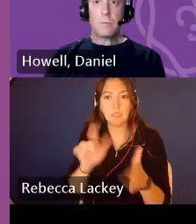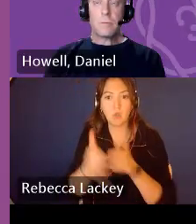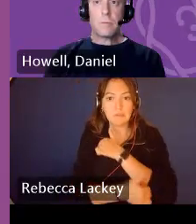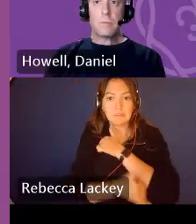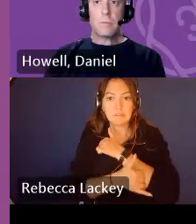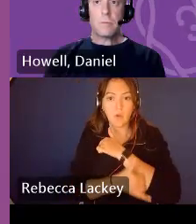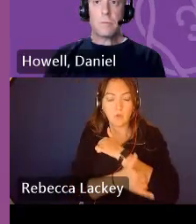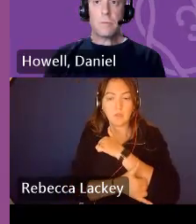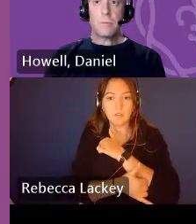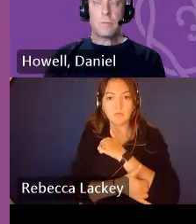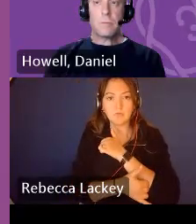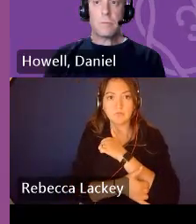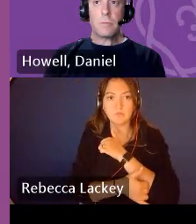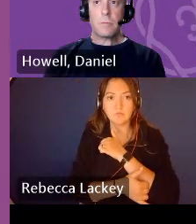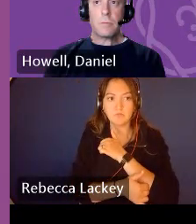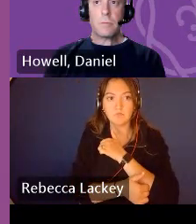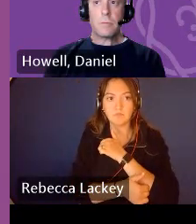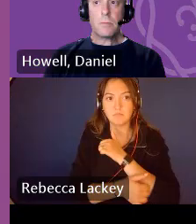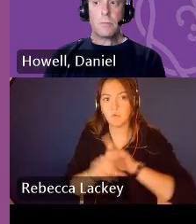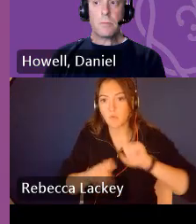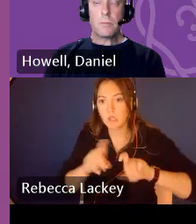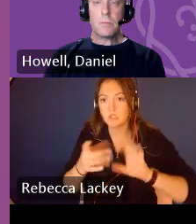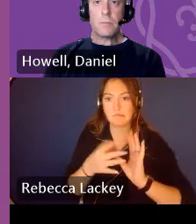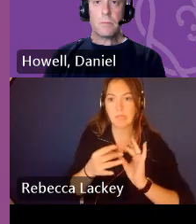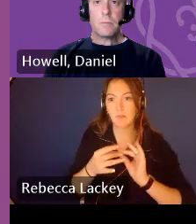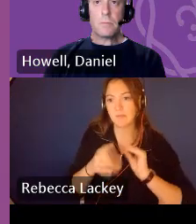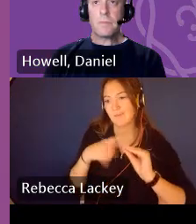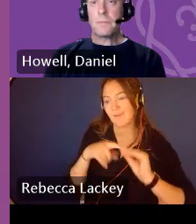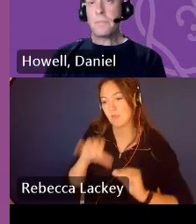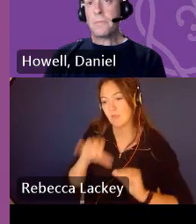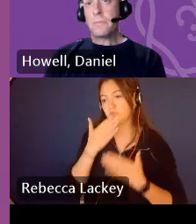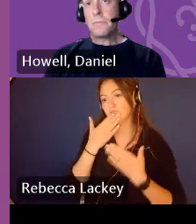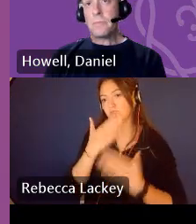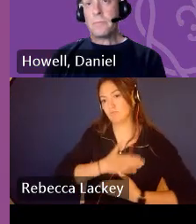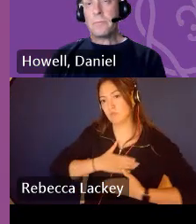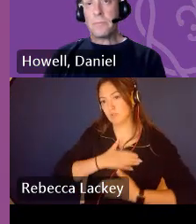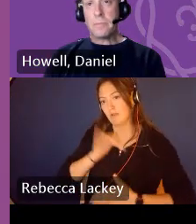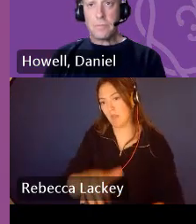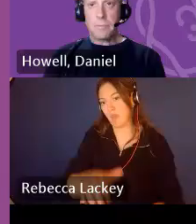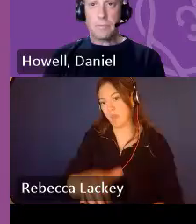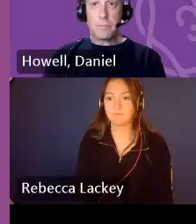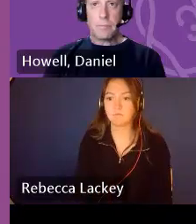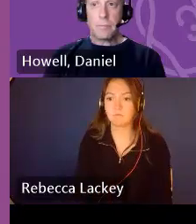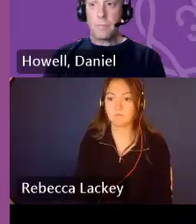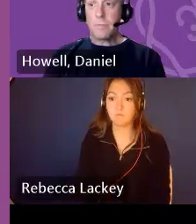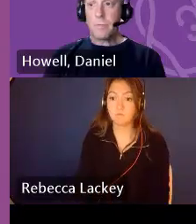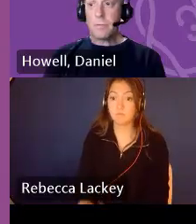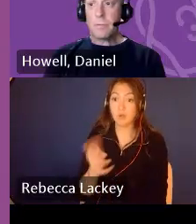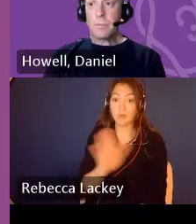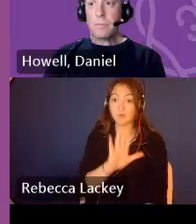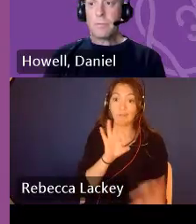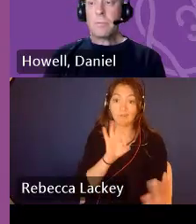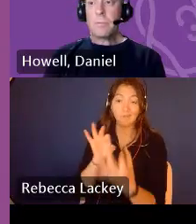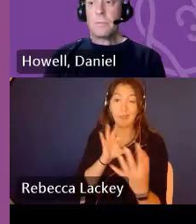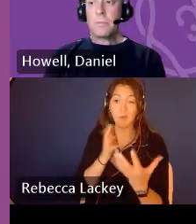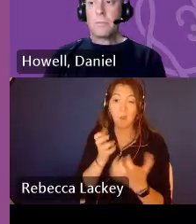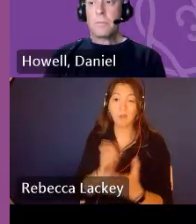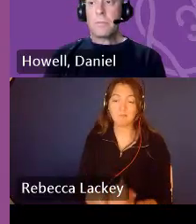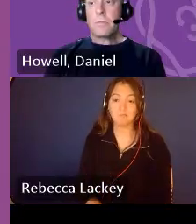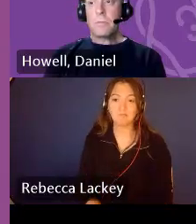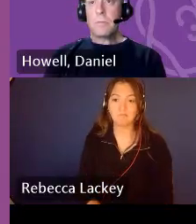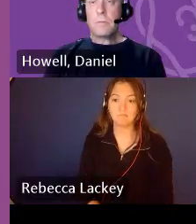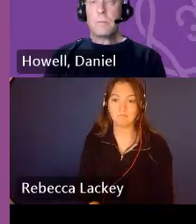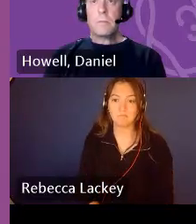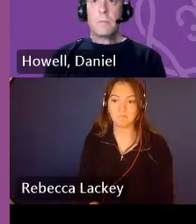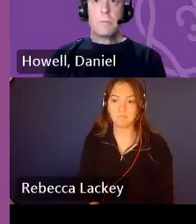that you have questions or comments on. So, we appreciate that. We'd like to hear your feedback.